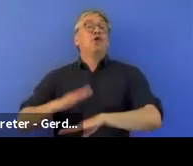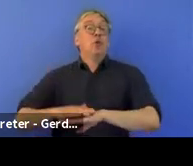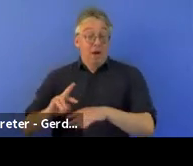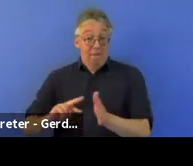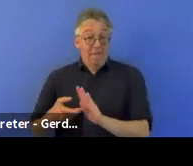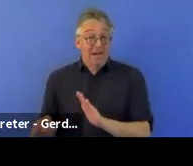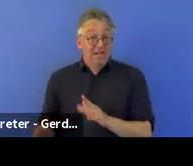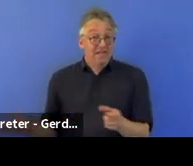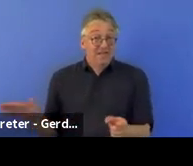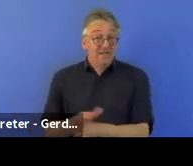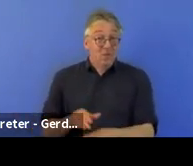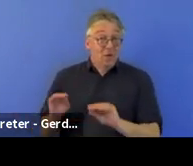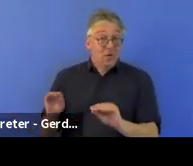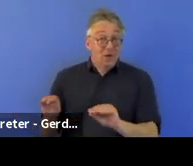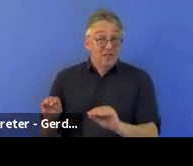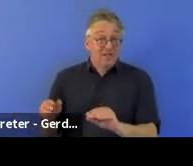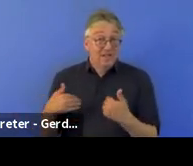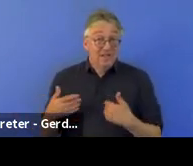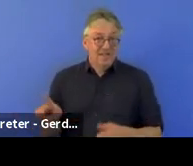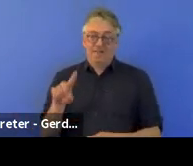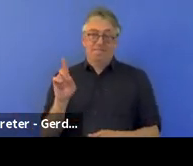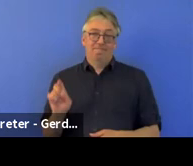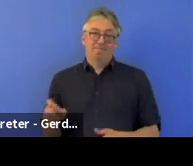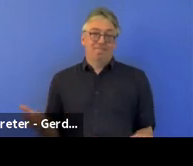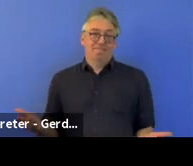knows that better than a child with disability.